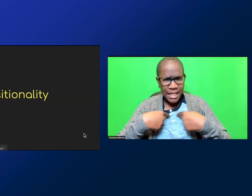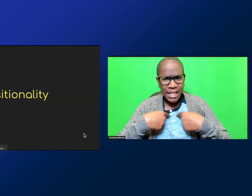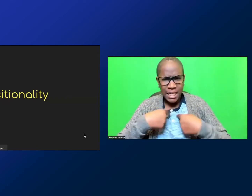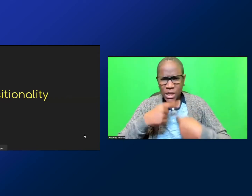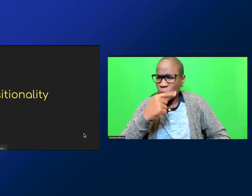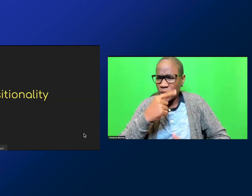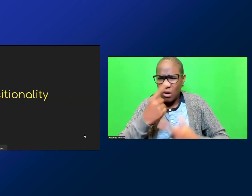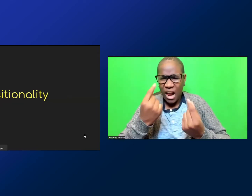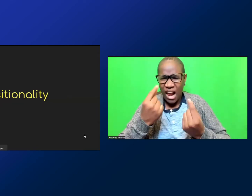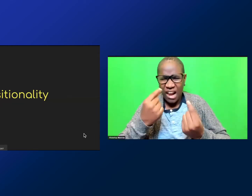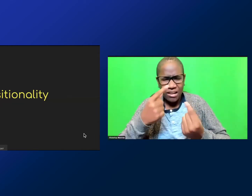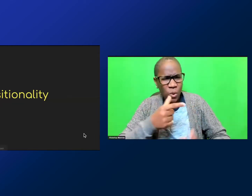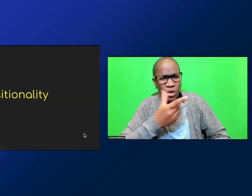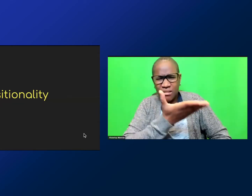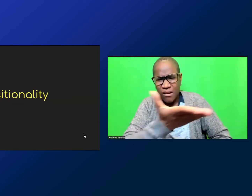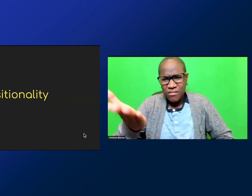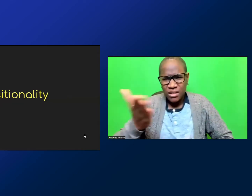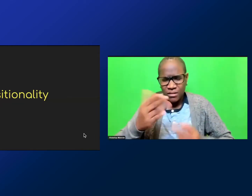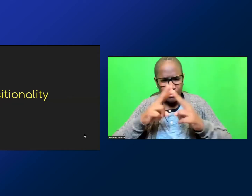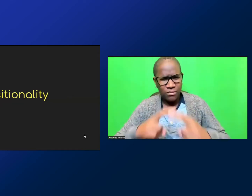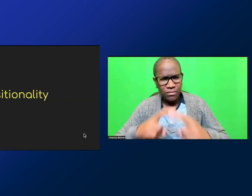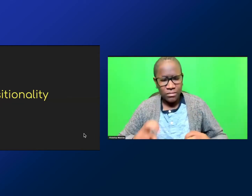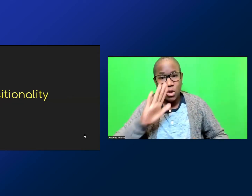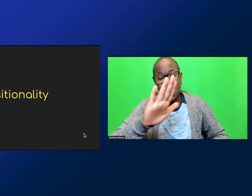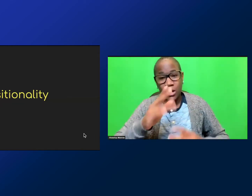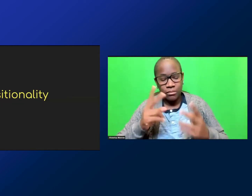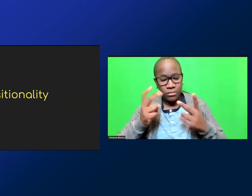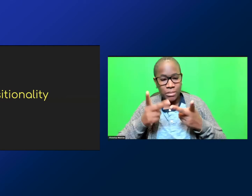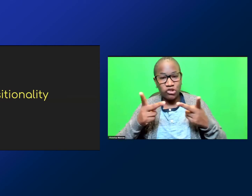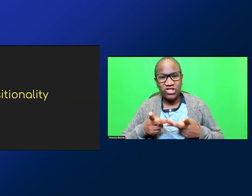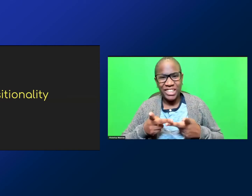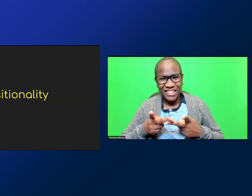work you have to take an inventory of who you are and who you're engaging with your position takes